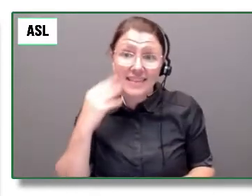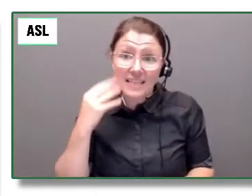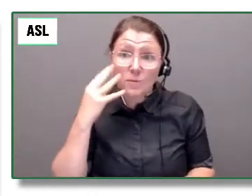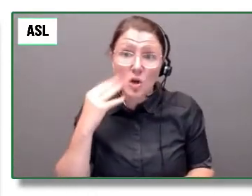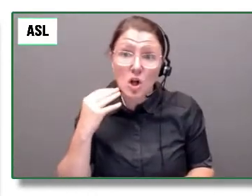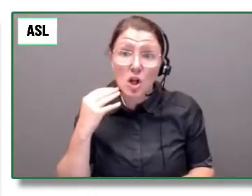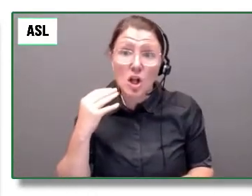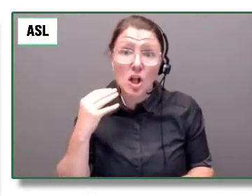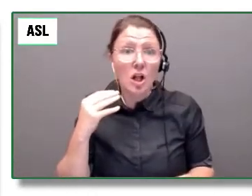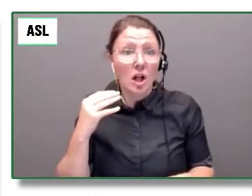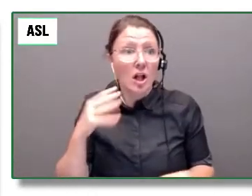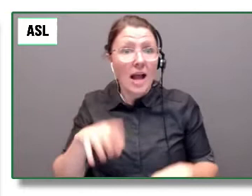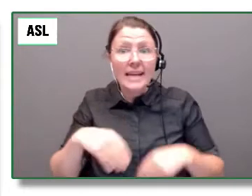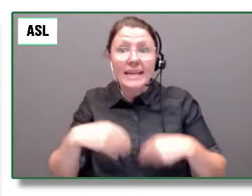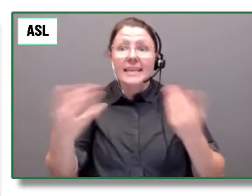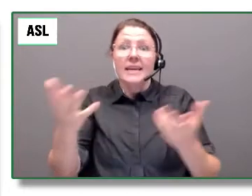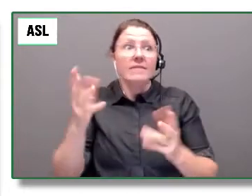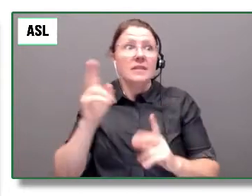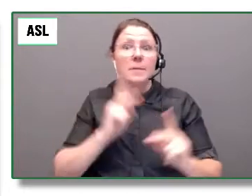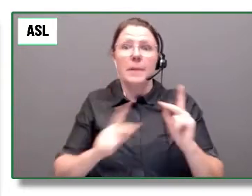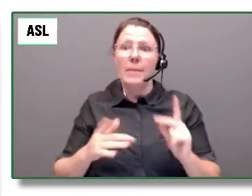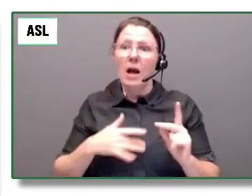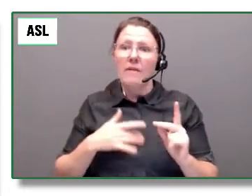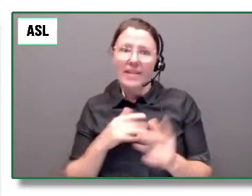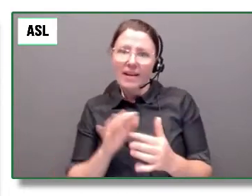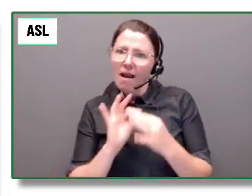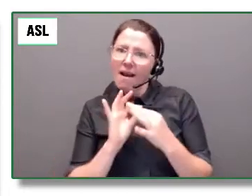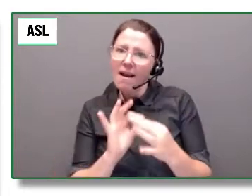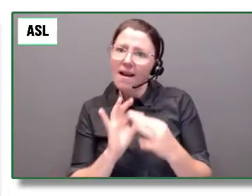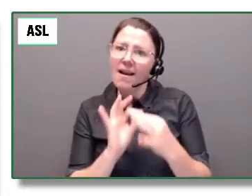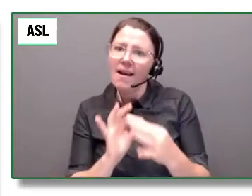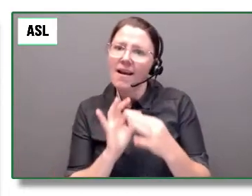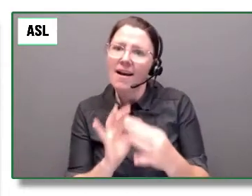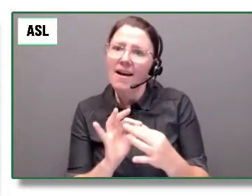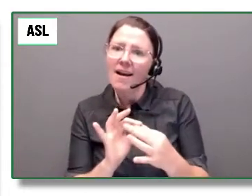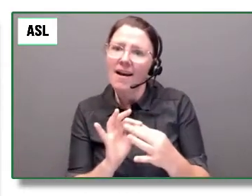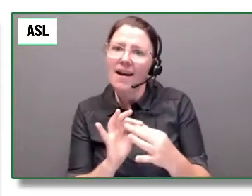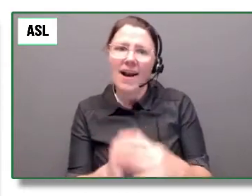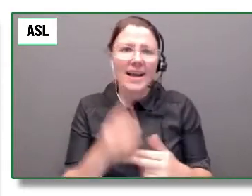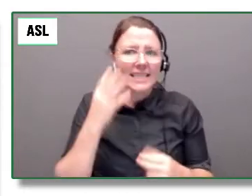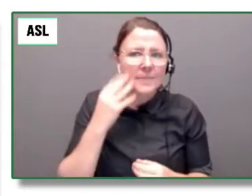belonging, a feeling of inclusion that sometimes is